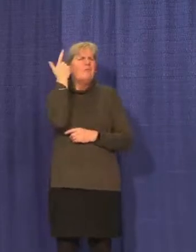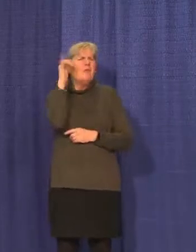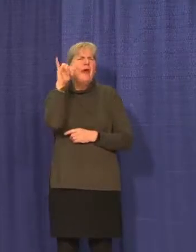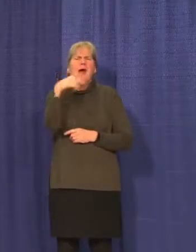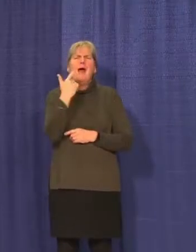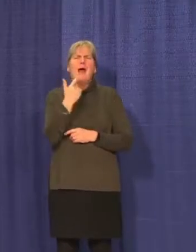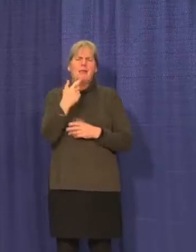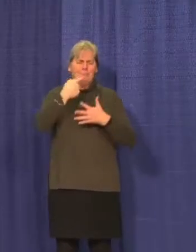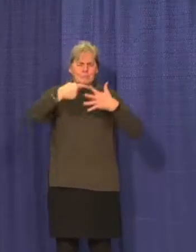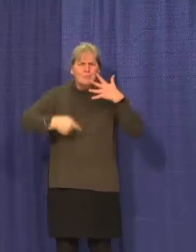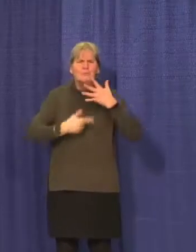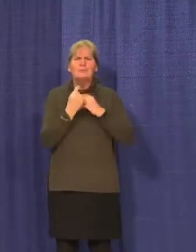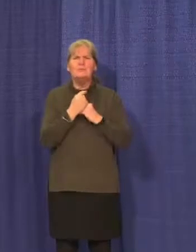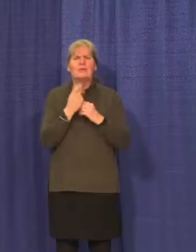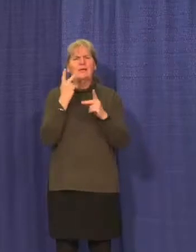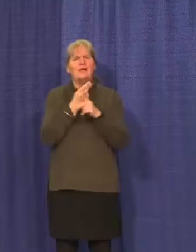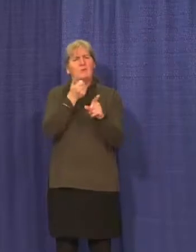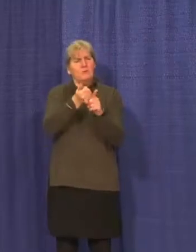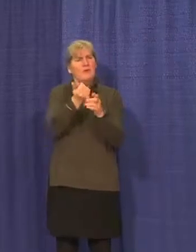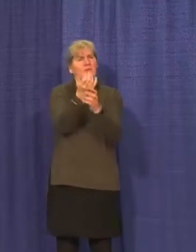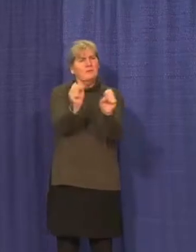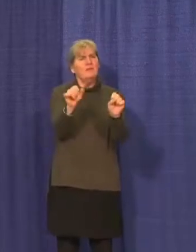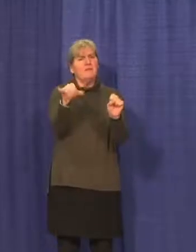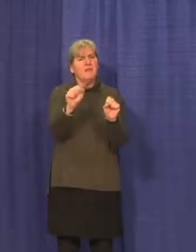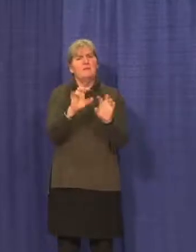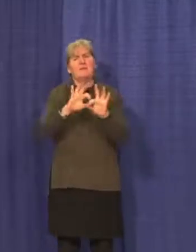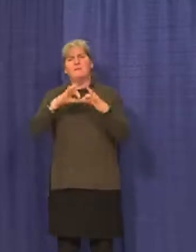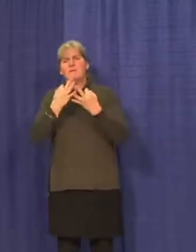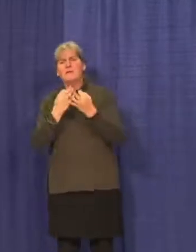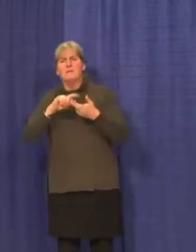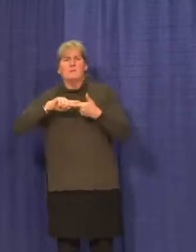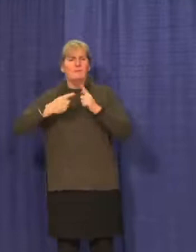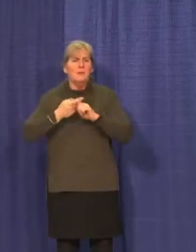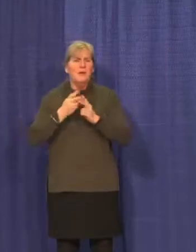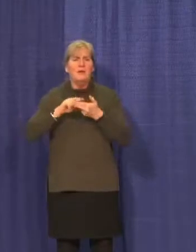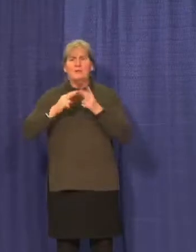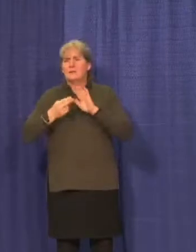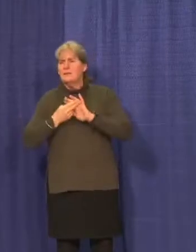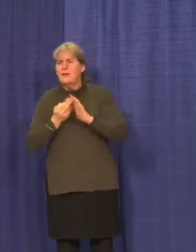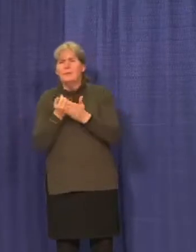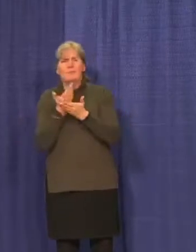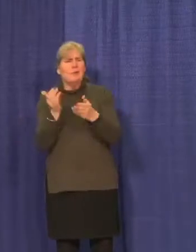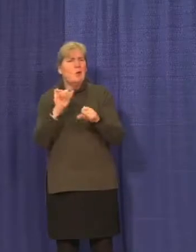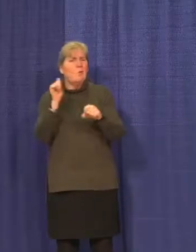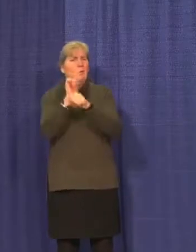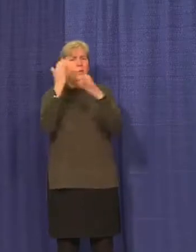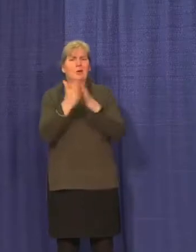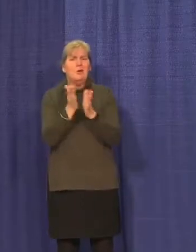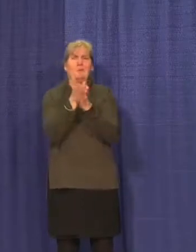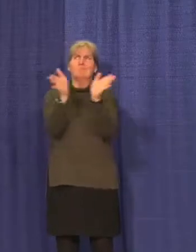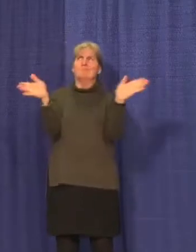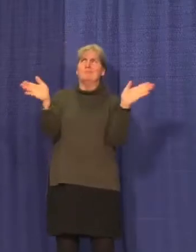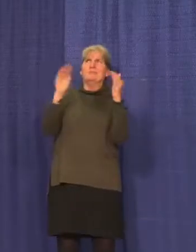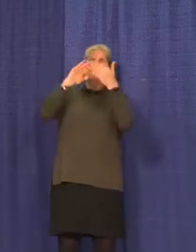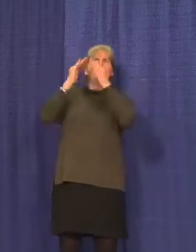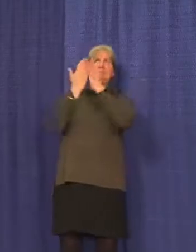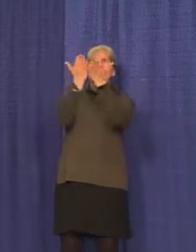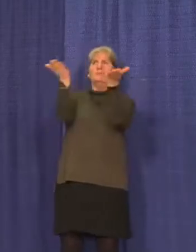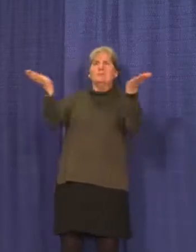safe and also to keep your family and your friends safe, your colleagues and your neighbours safe, your community safe.